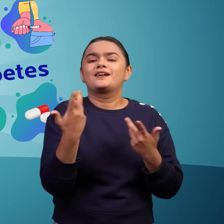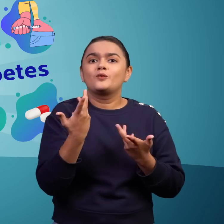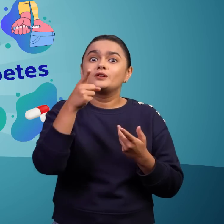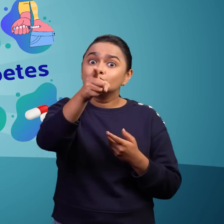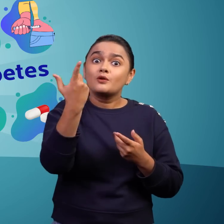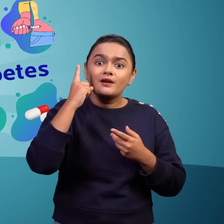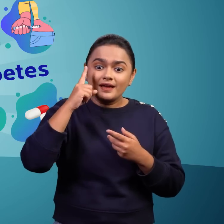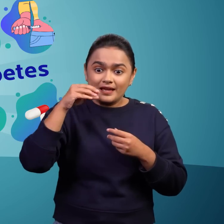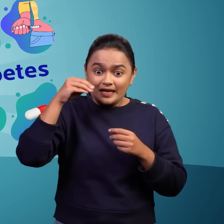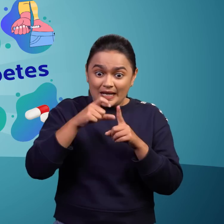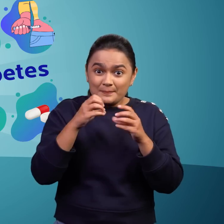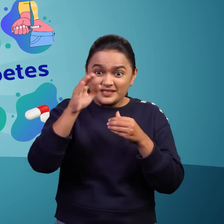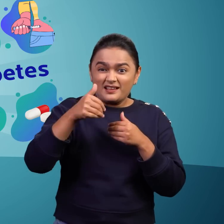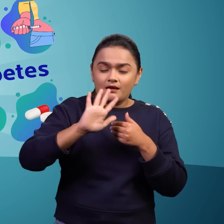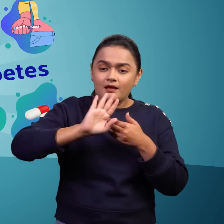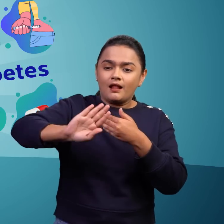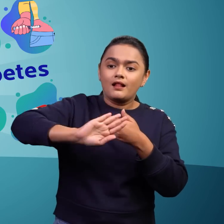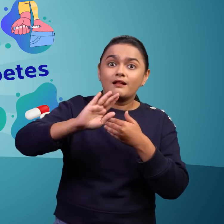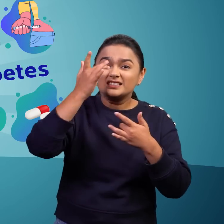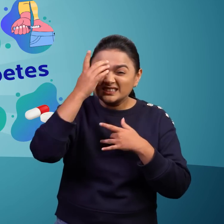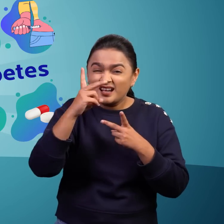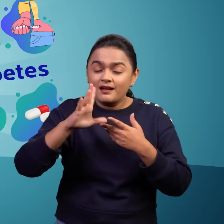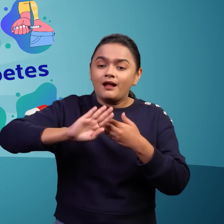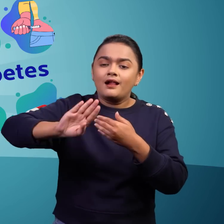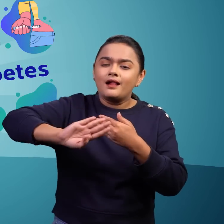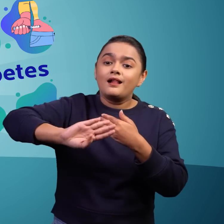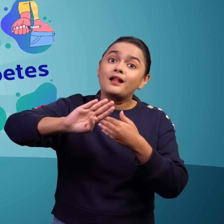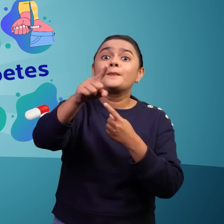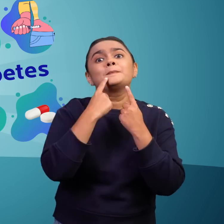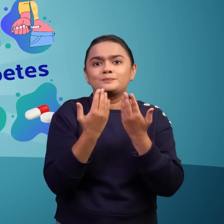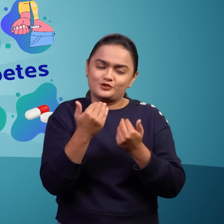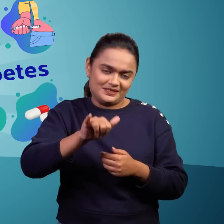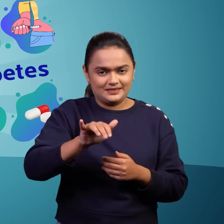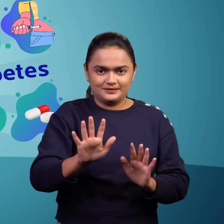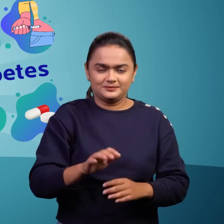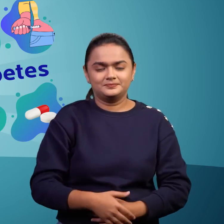This way you can postpone your diabetes and illness. Keep this in mind!